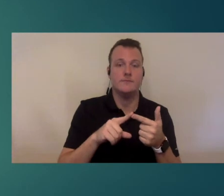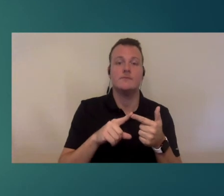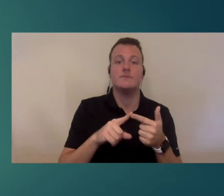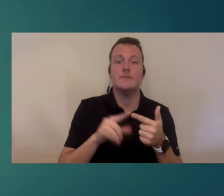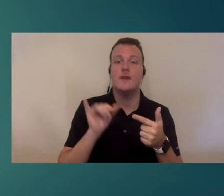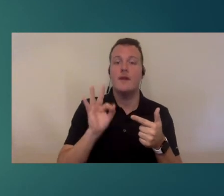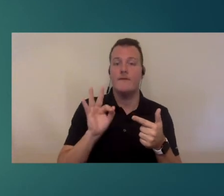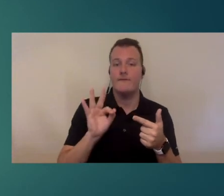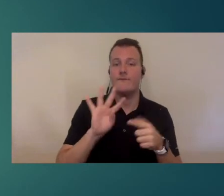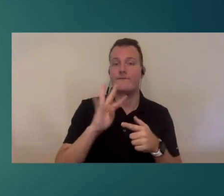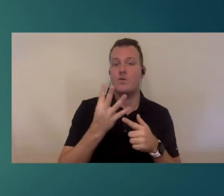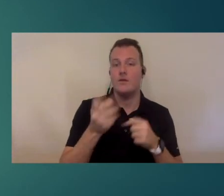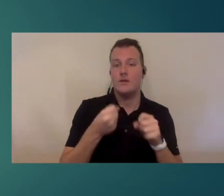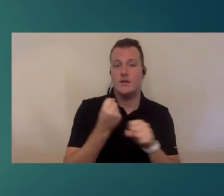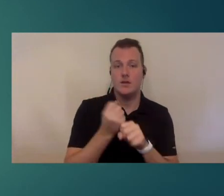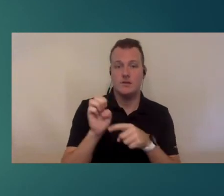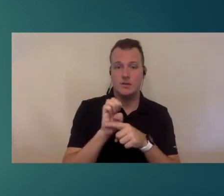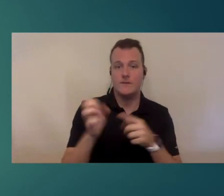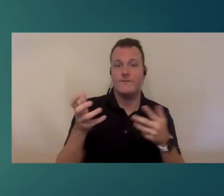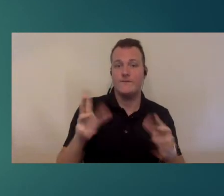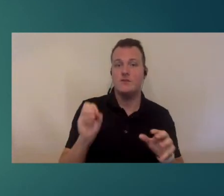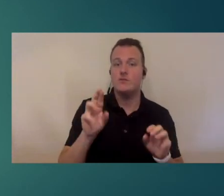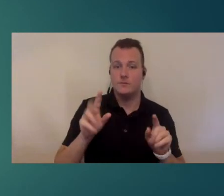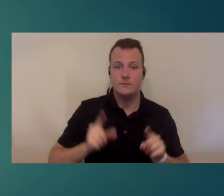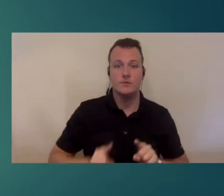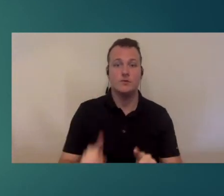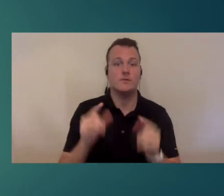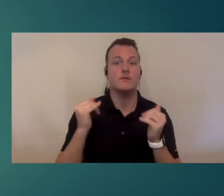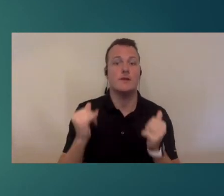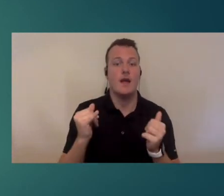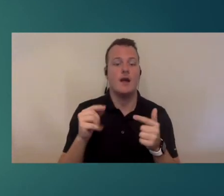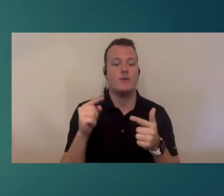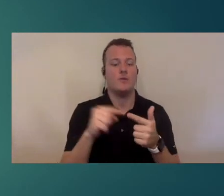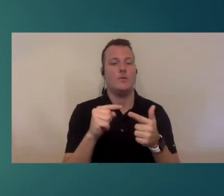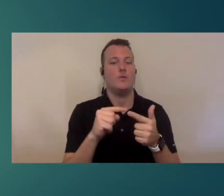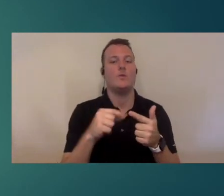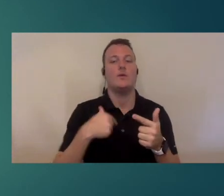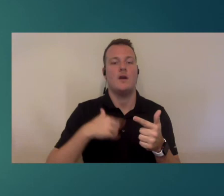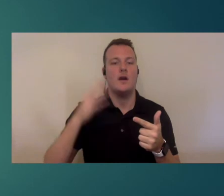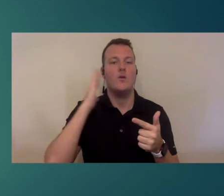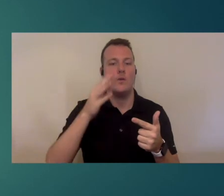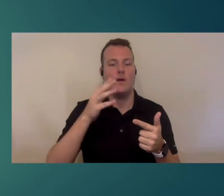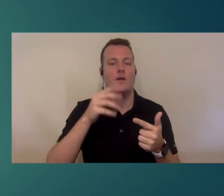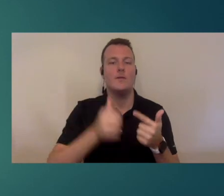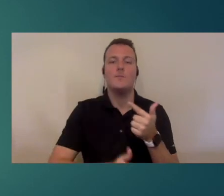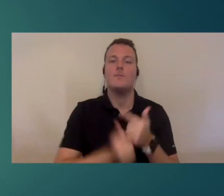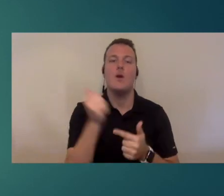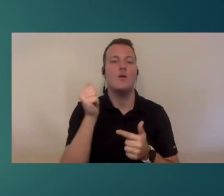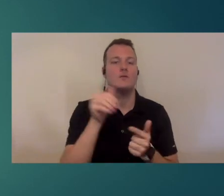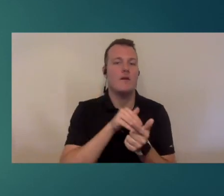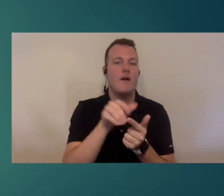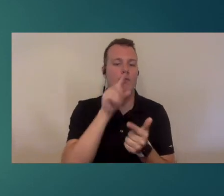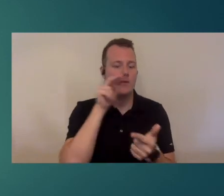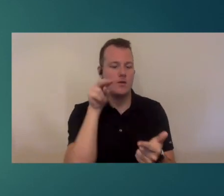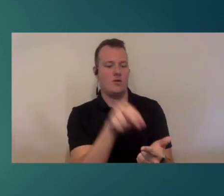that if you have completed your fourth year, or if you are in your fourth year, that is the one that I'm going to look at most often because that's the one